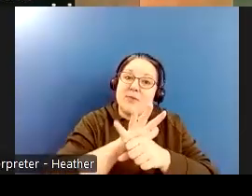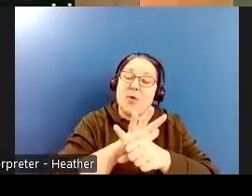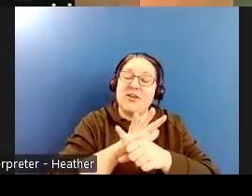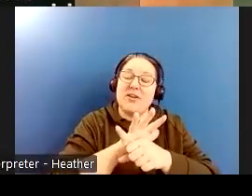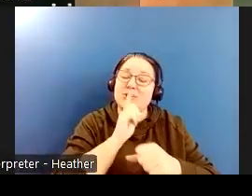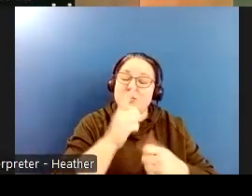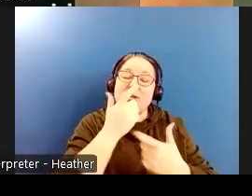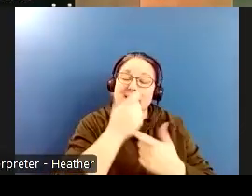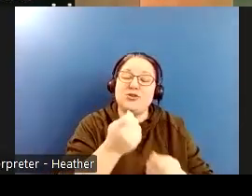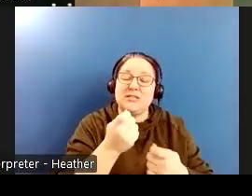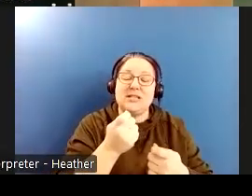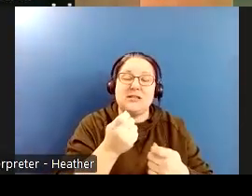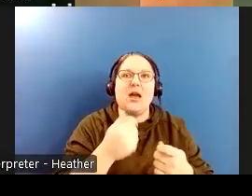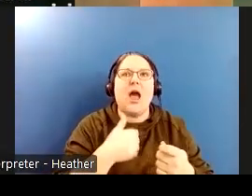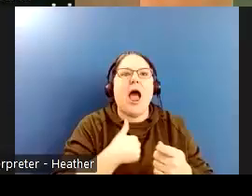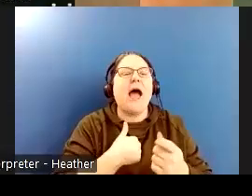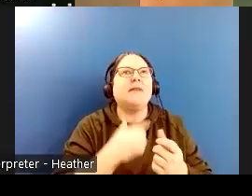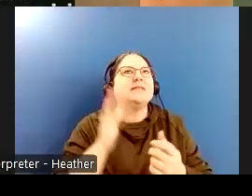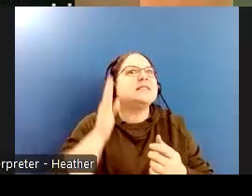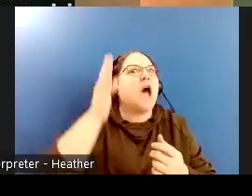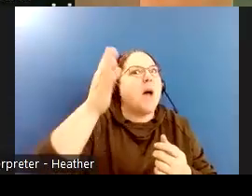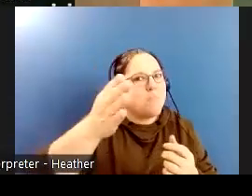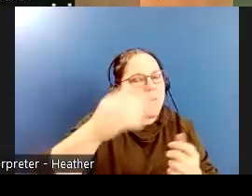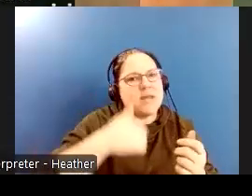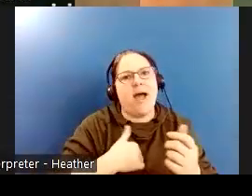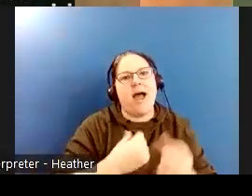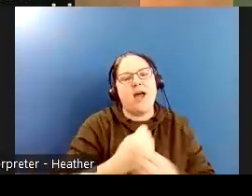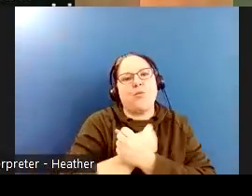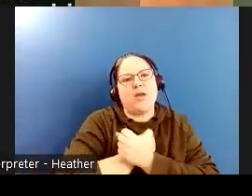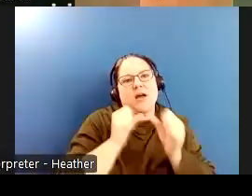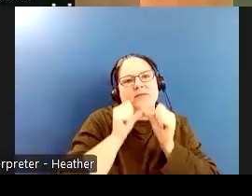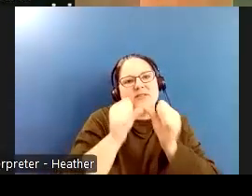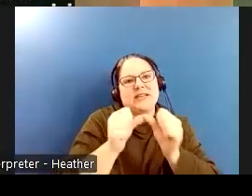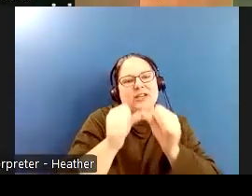some point I would love to continue to pursue this in the form of a balent group. I'm not sure if